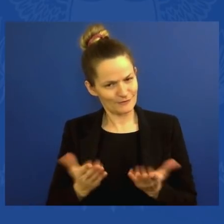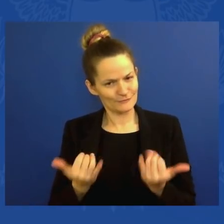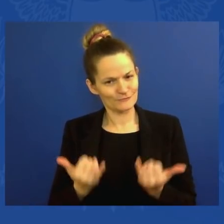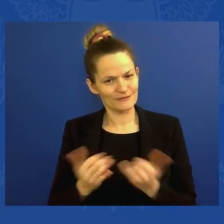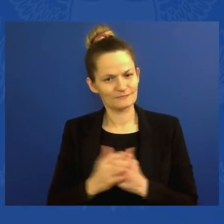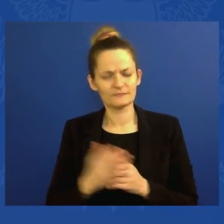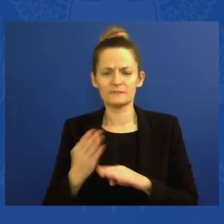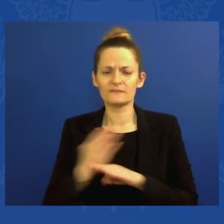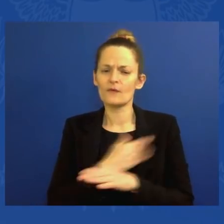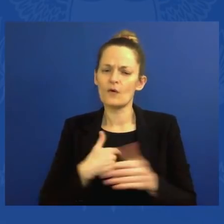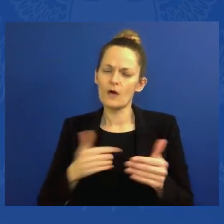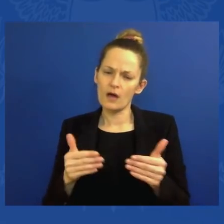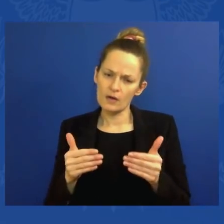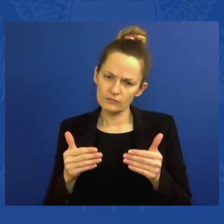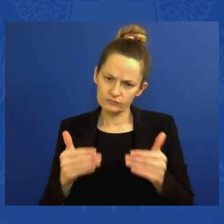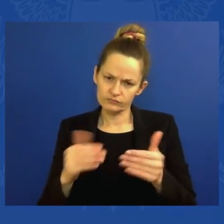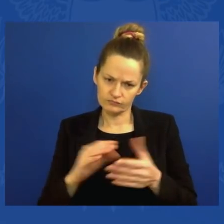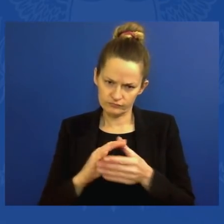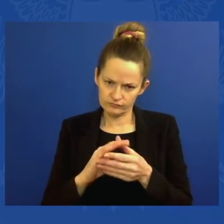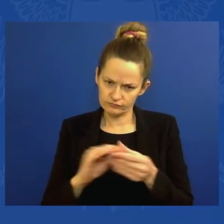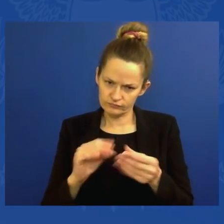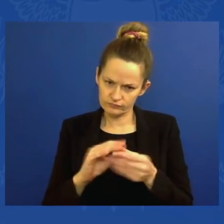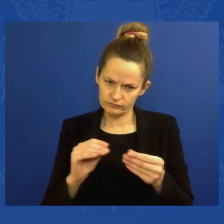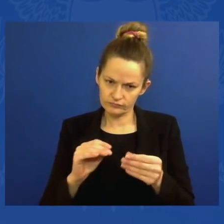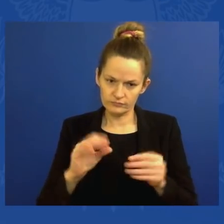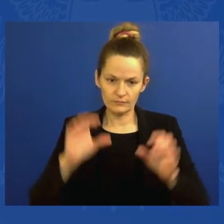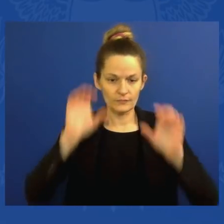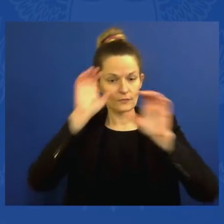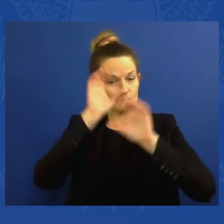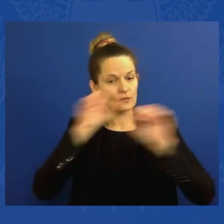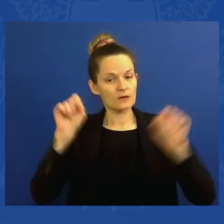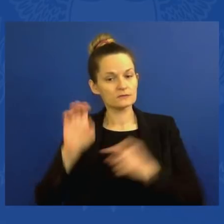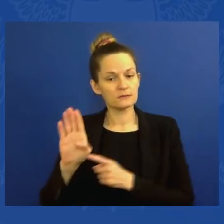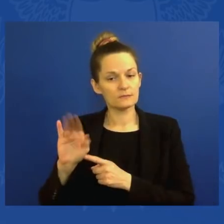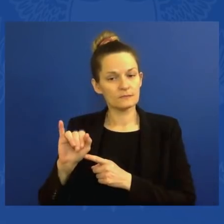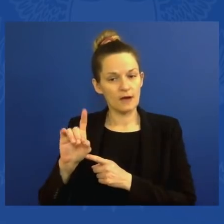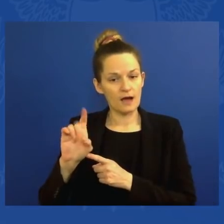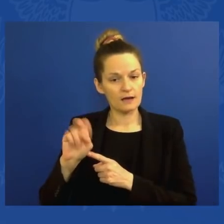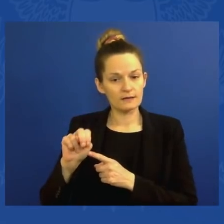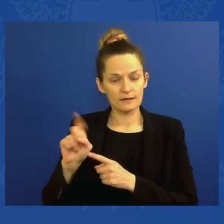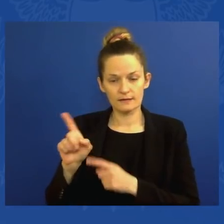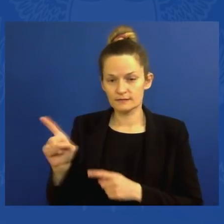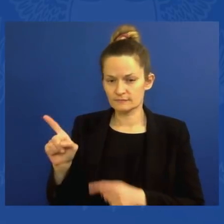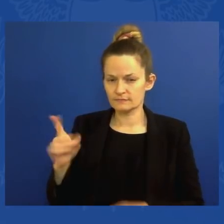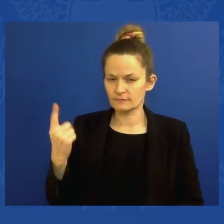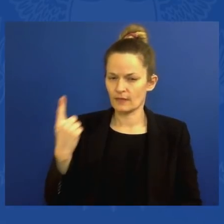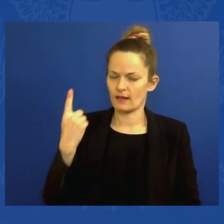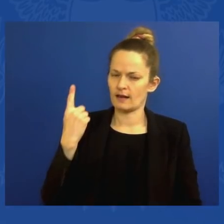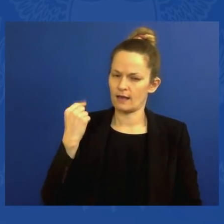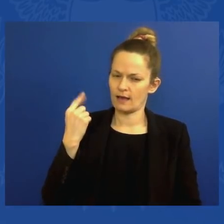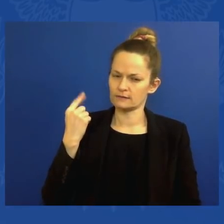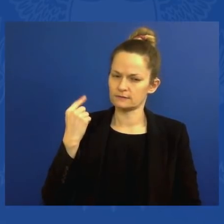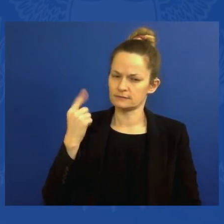President Biden said a year ago and he was talking about bringing jobs back to the United States